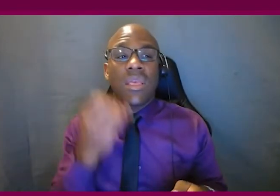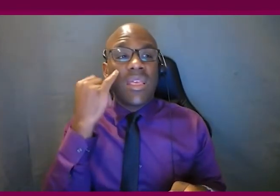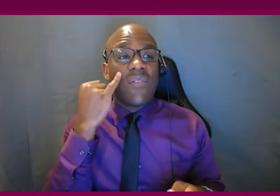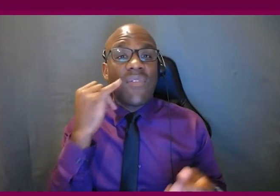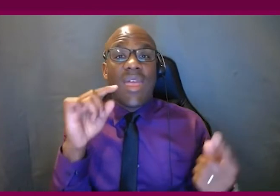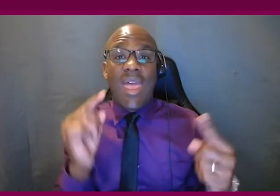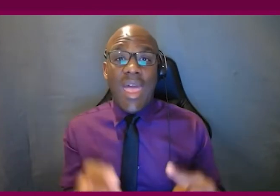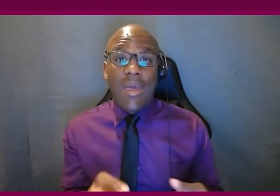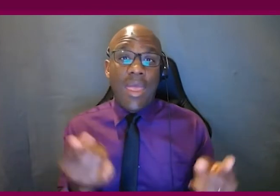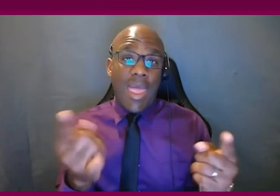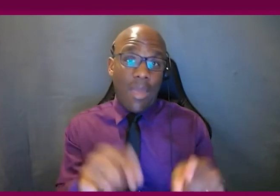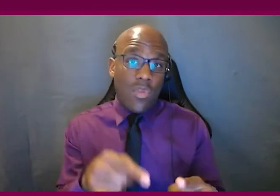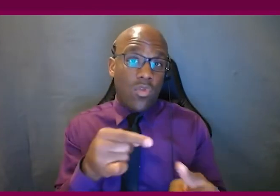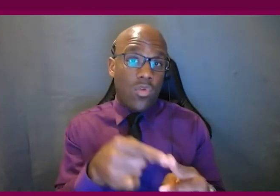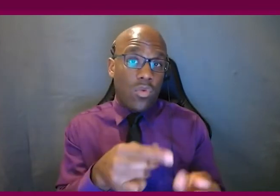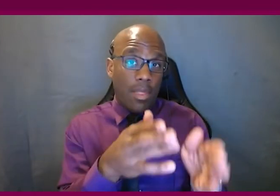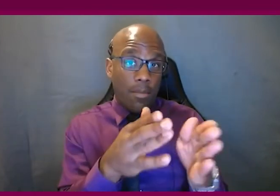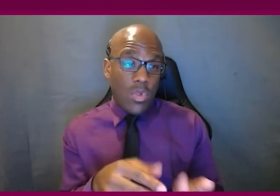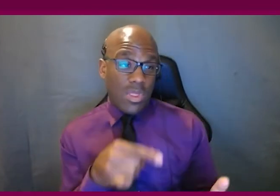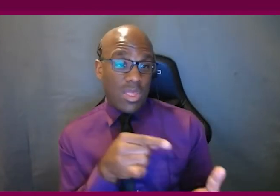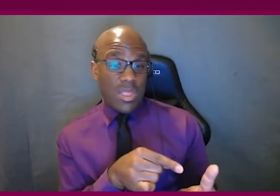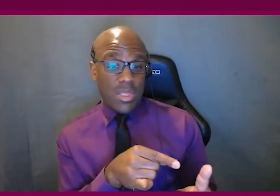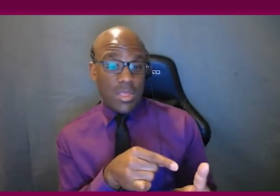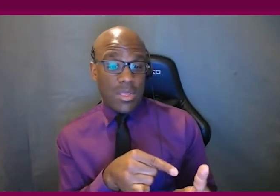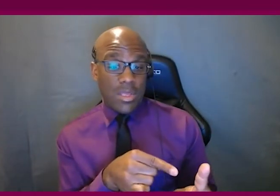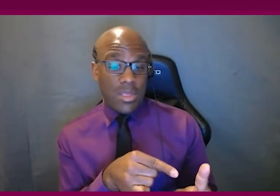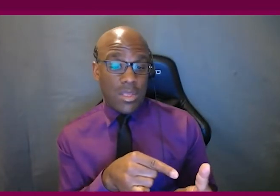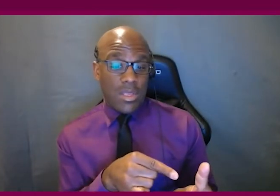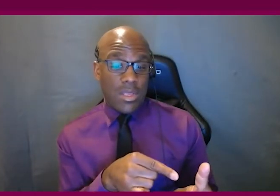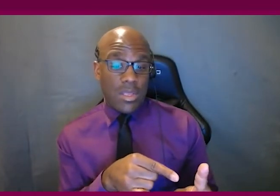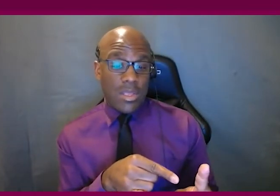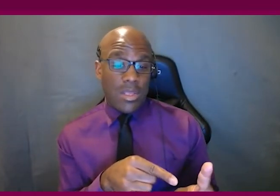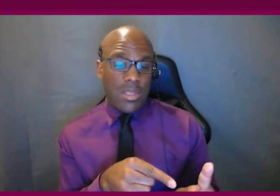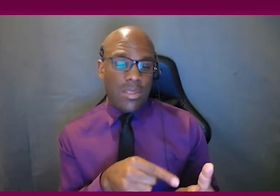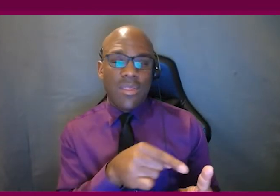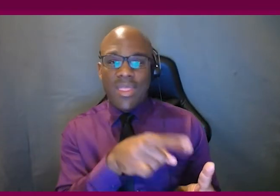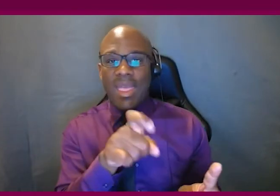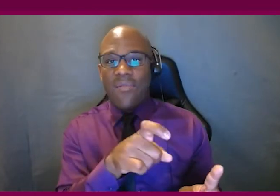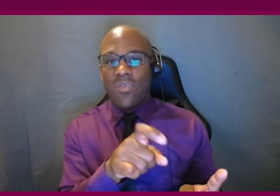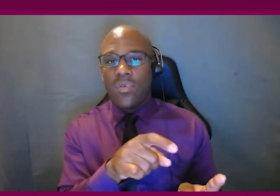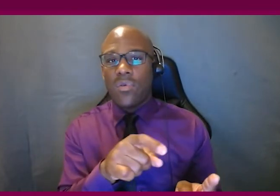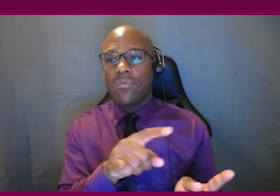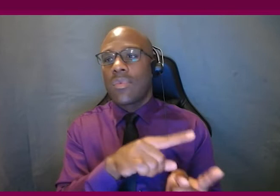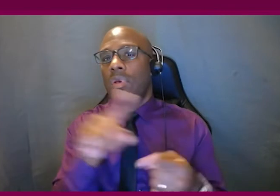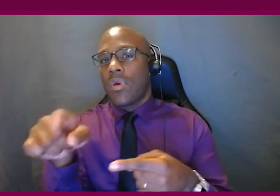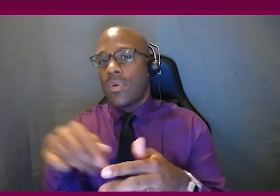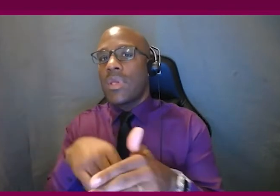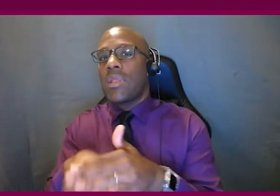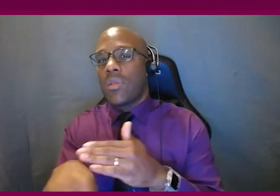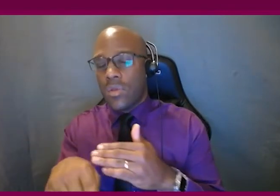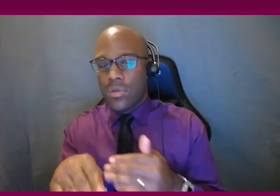And it's this idea that one is always better if they were not living with this disability,